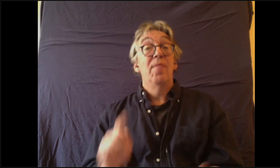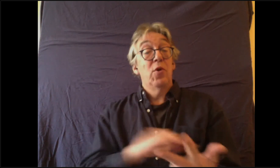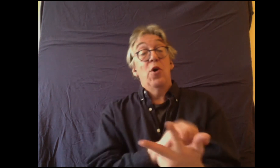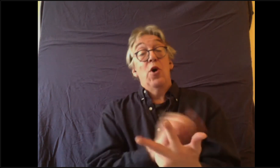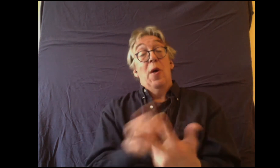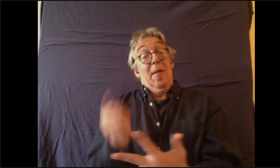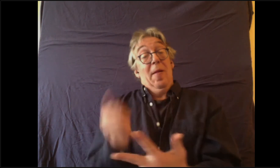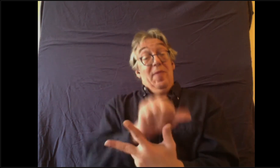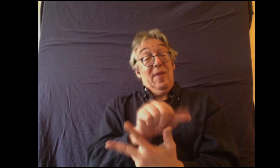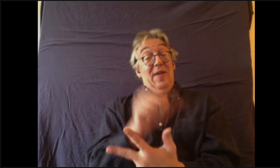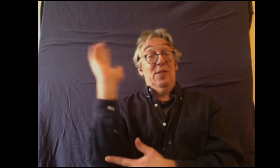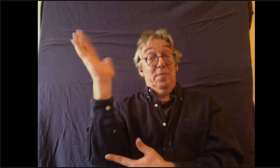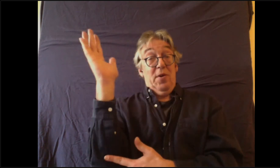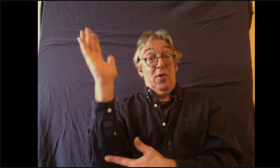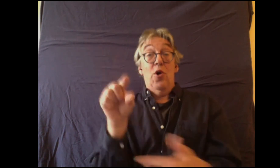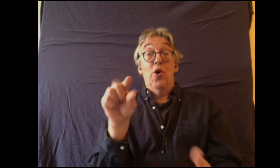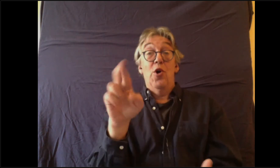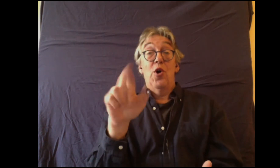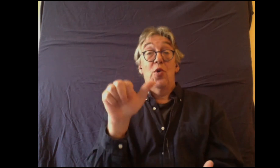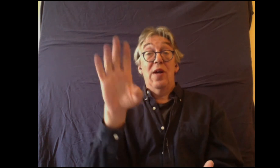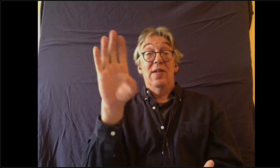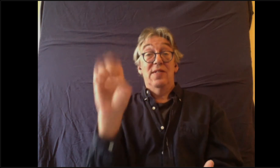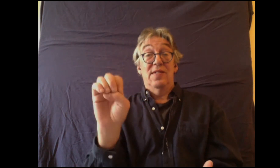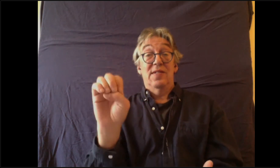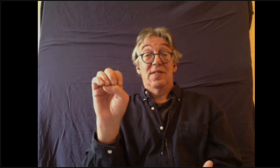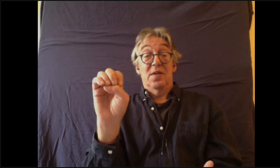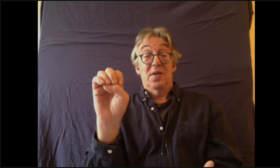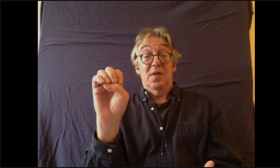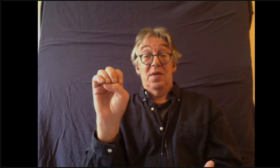I see Grace is back online. Grace, I already introduced you